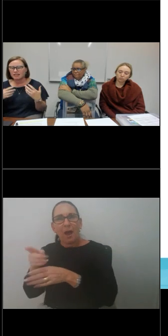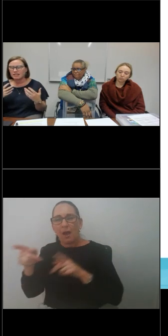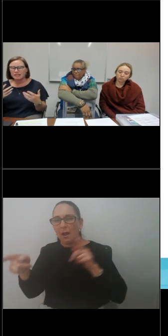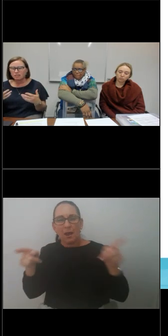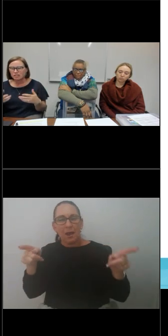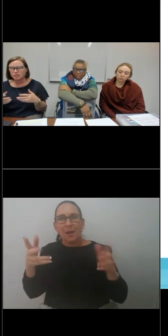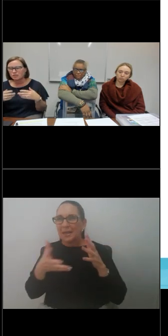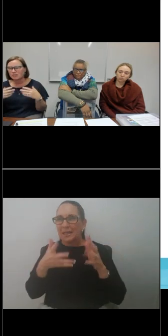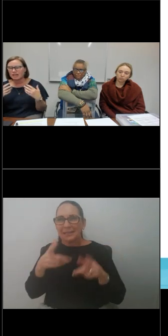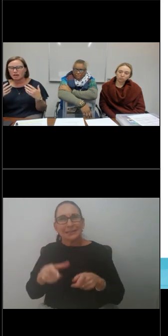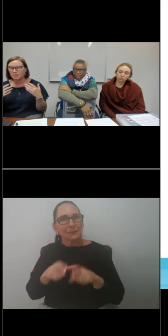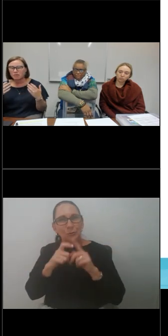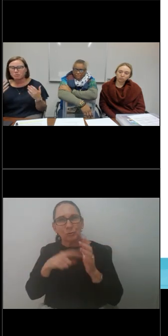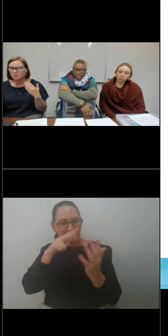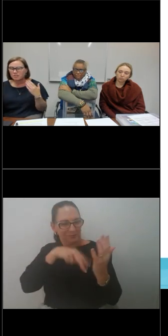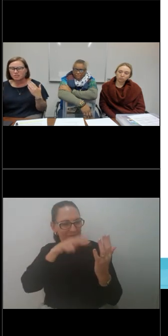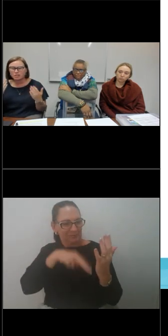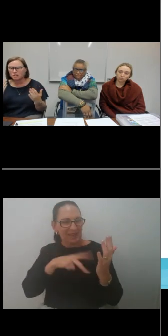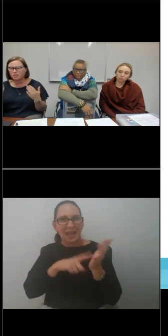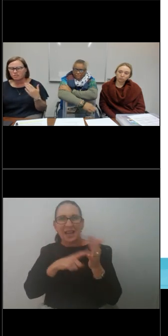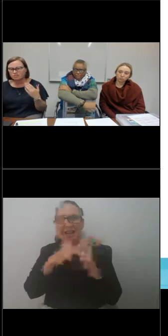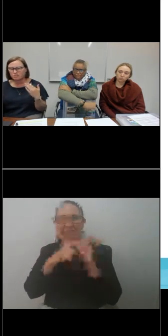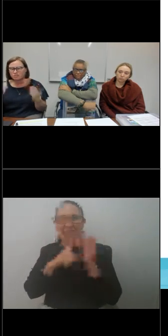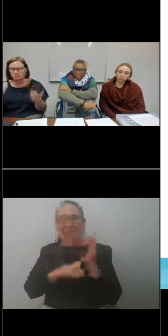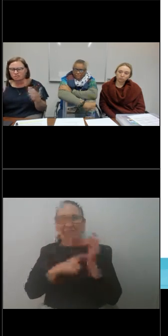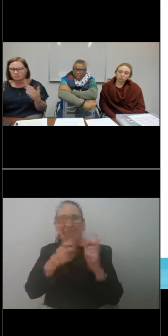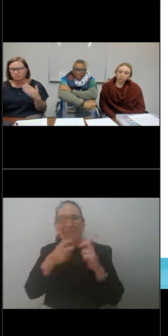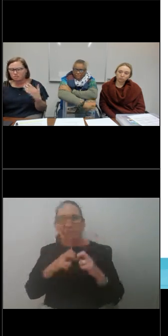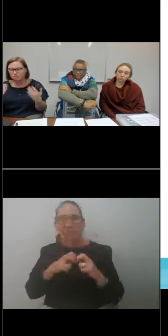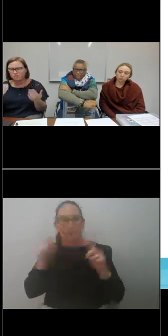legal issues um that were for you know two different Justice systems in two different